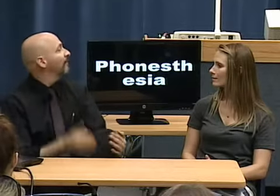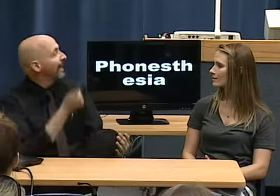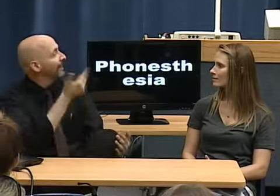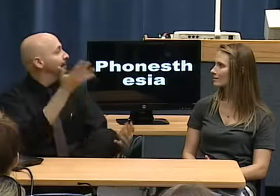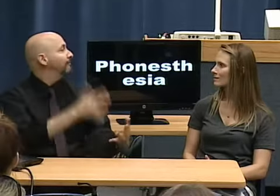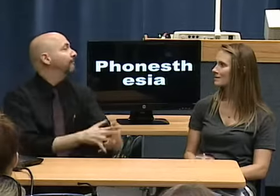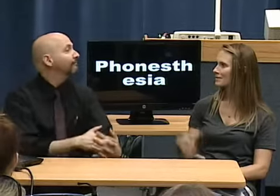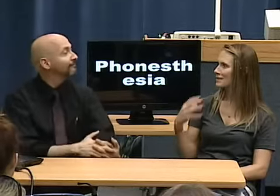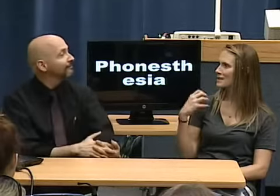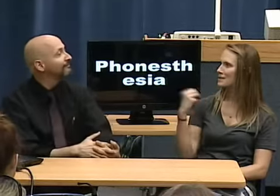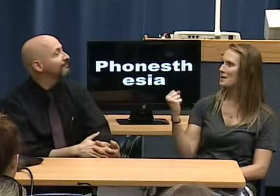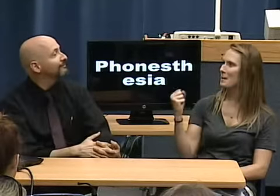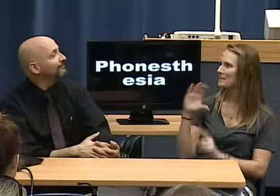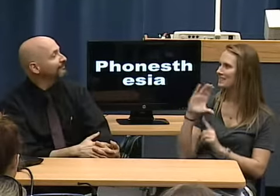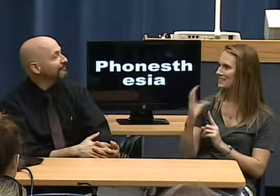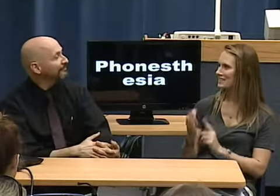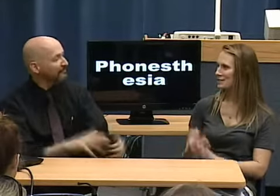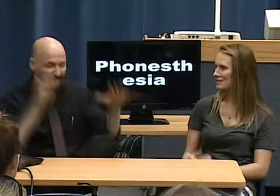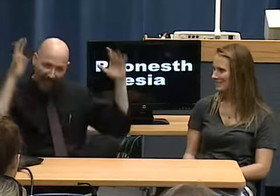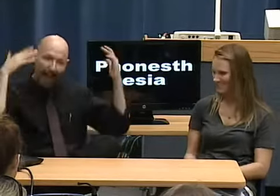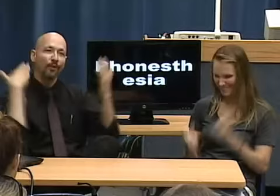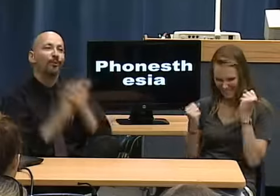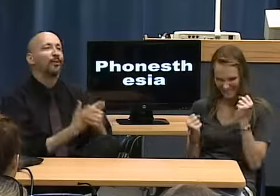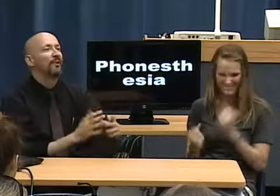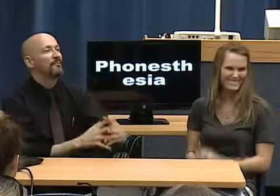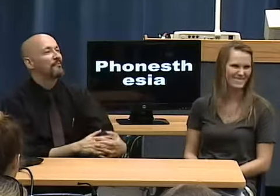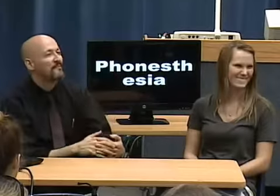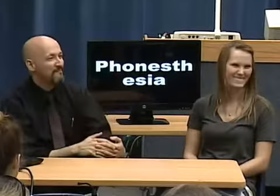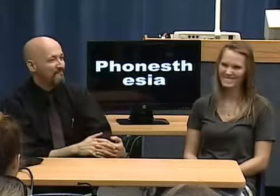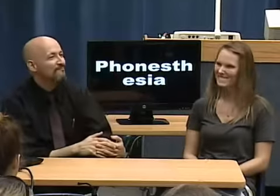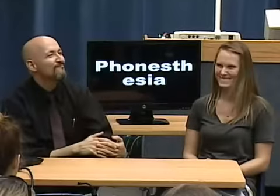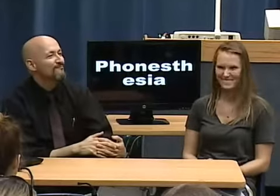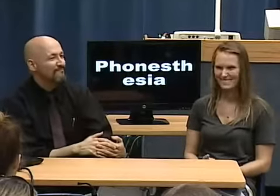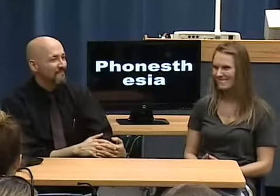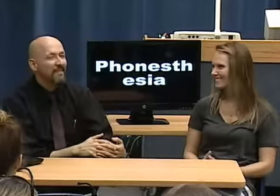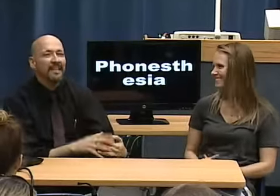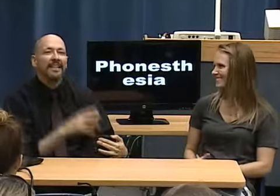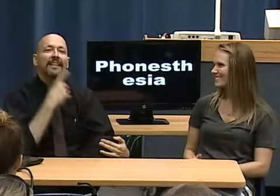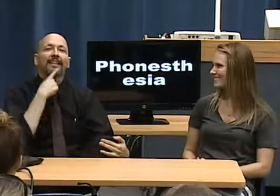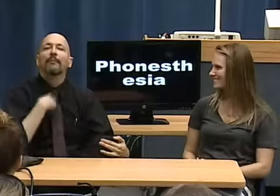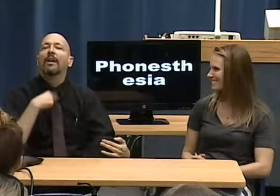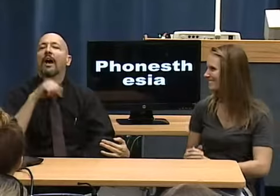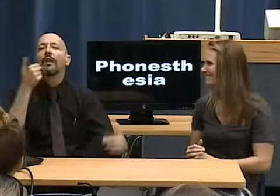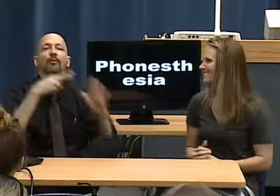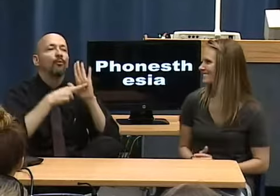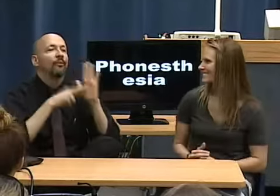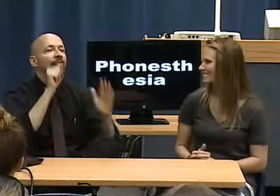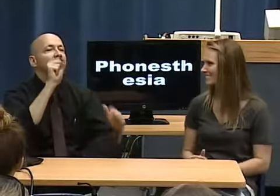Anything. Dominance Condition. Yay! Good. Tell me another rule of ASL.